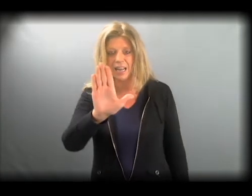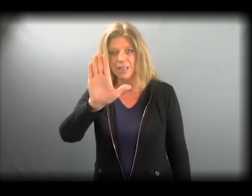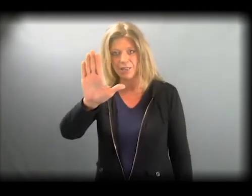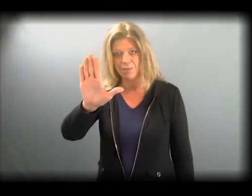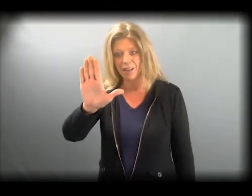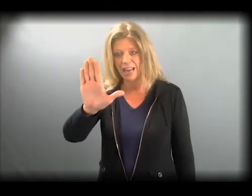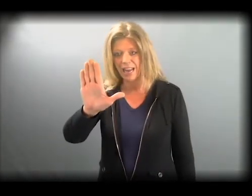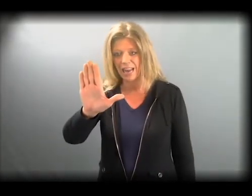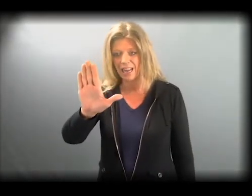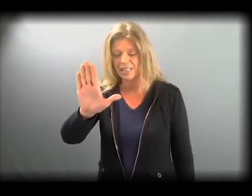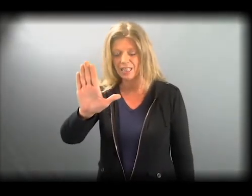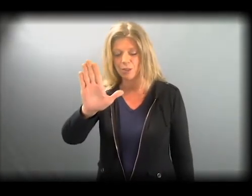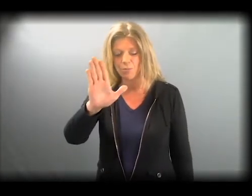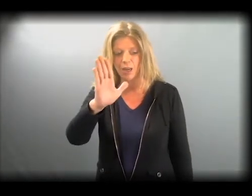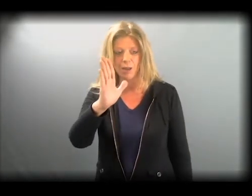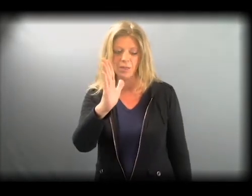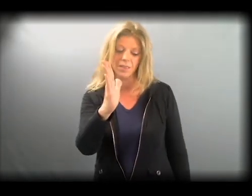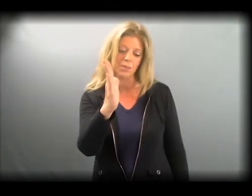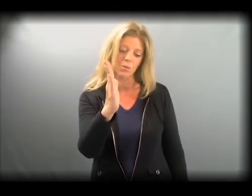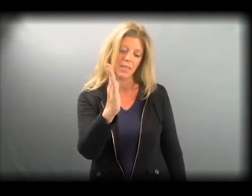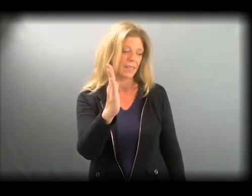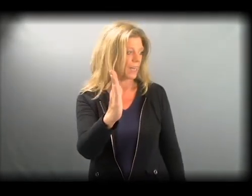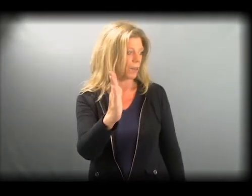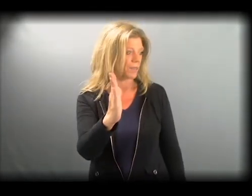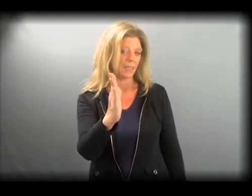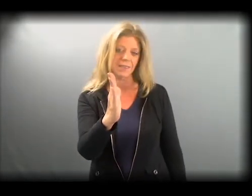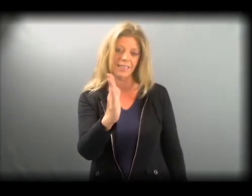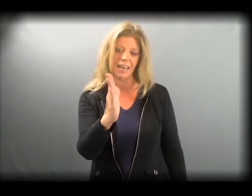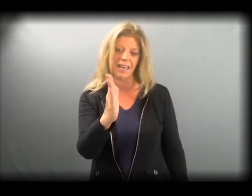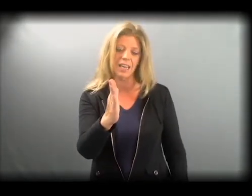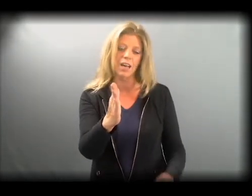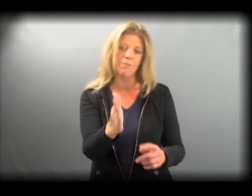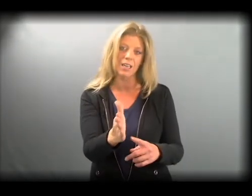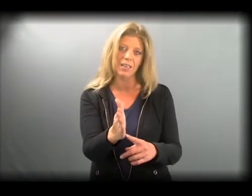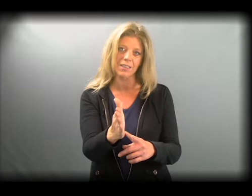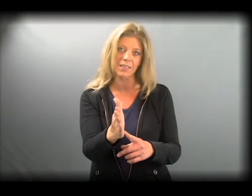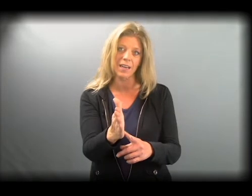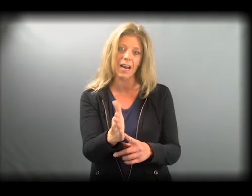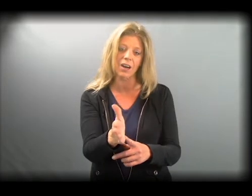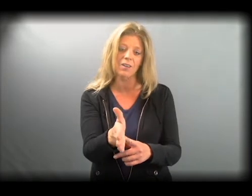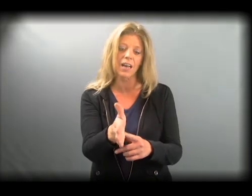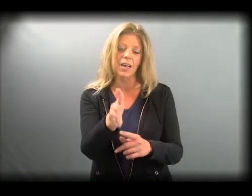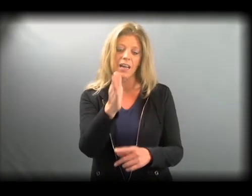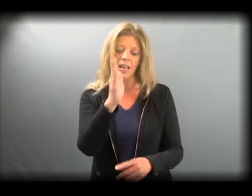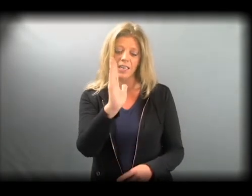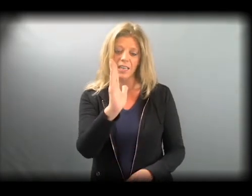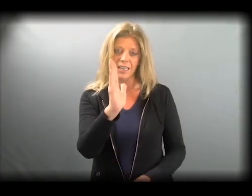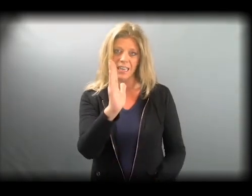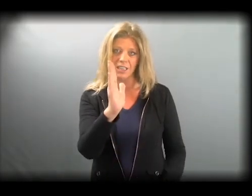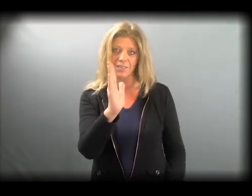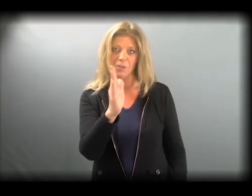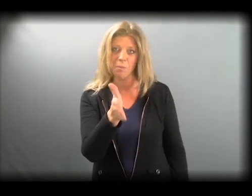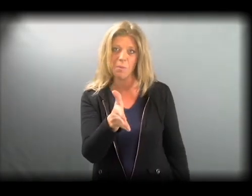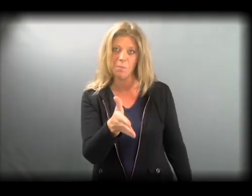It's a flat-hand, palm is toward the opposite side, fingers are out, and they just flip up.